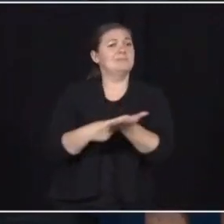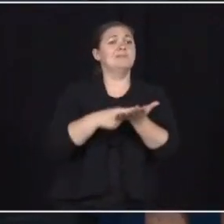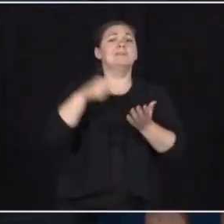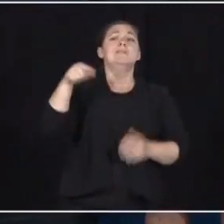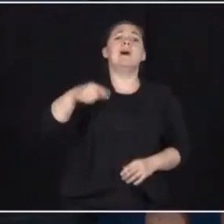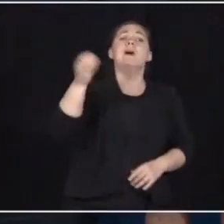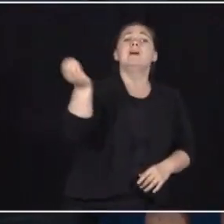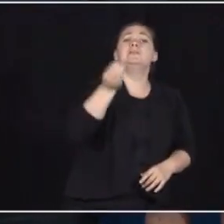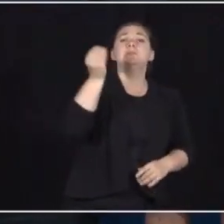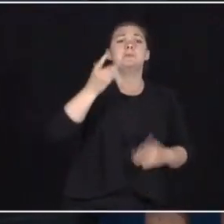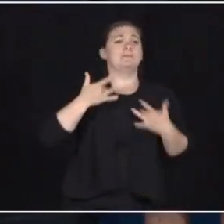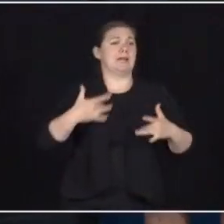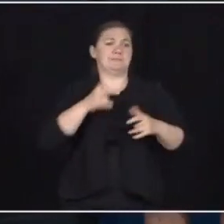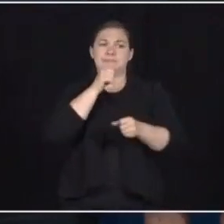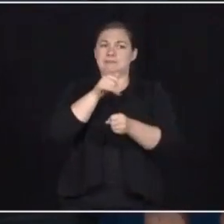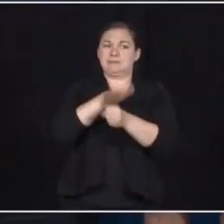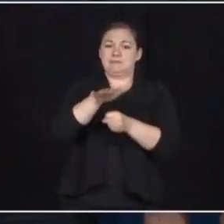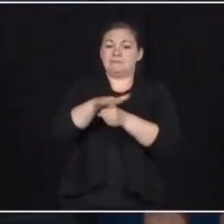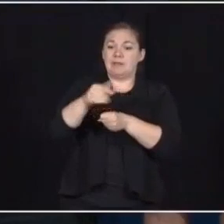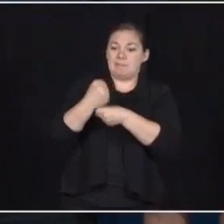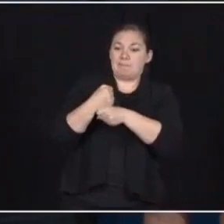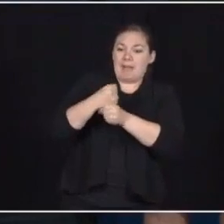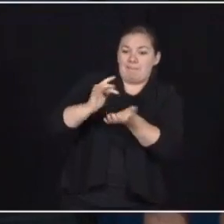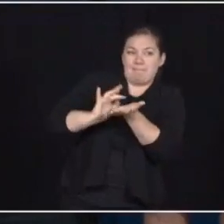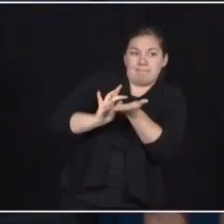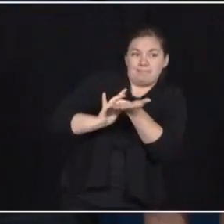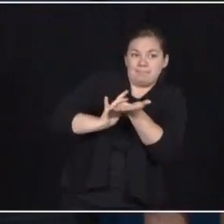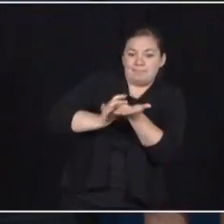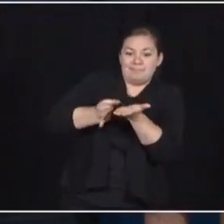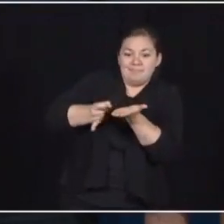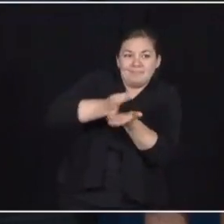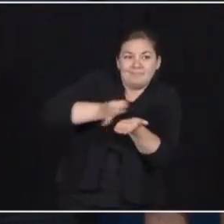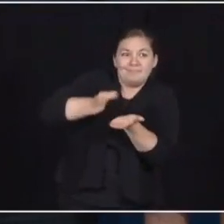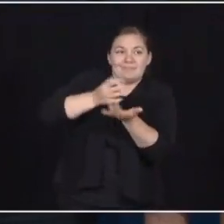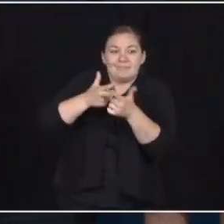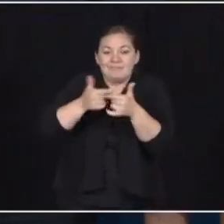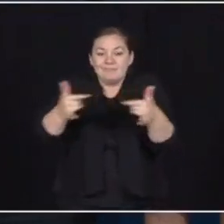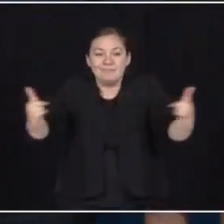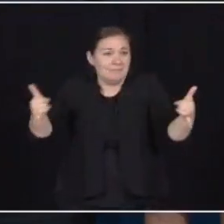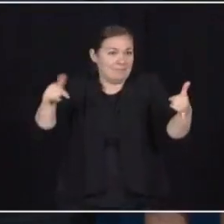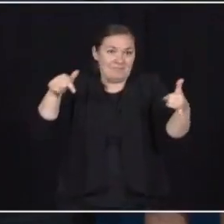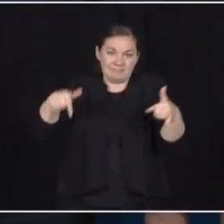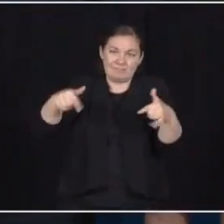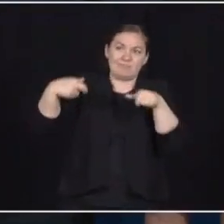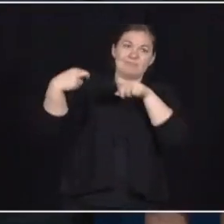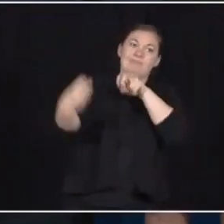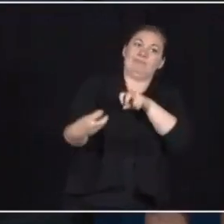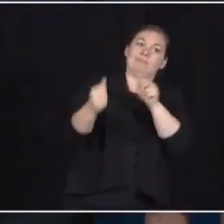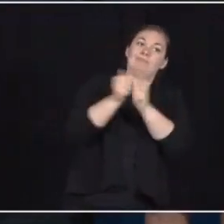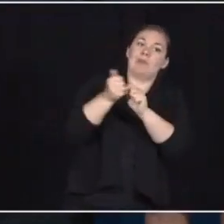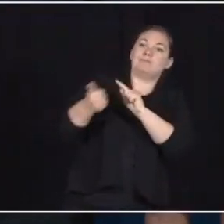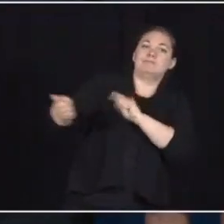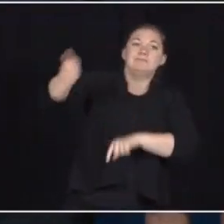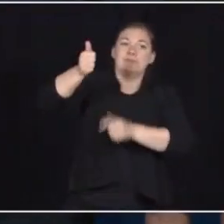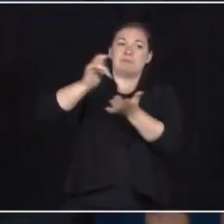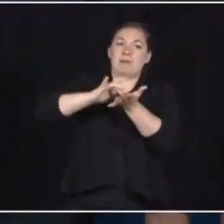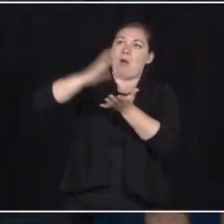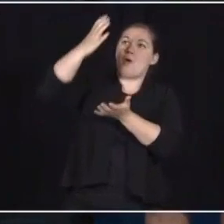be rewarded investment from that fund. We are going to continued on the path. We've talked very heavily with this, that we don't make enough pharmaceuticals here in